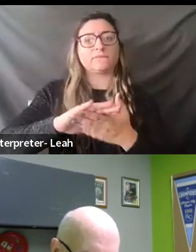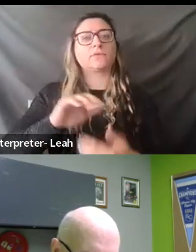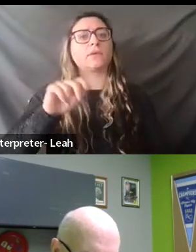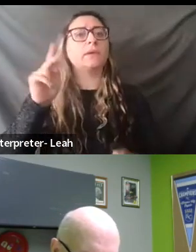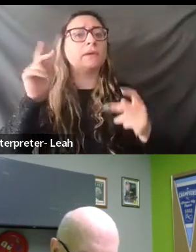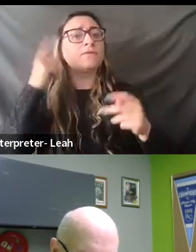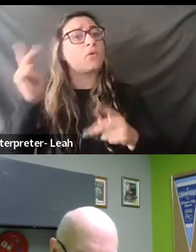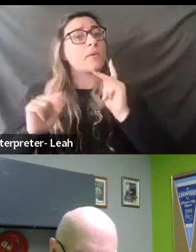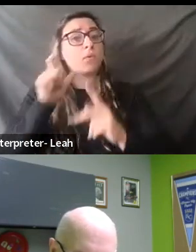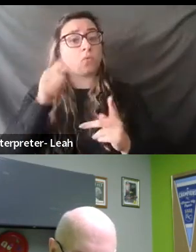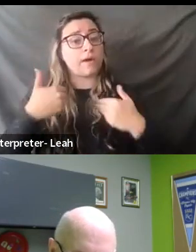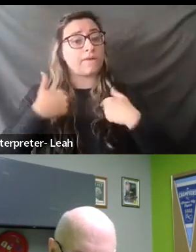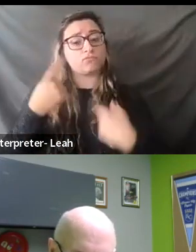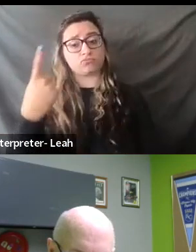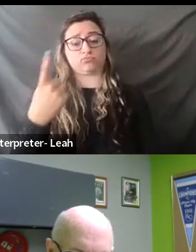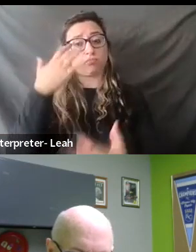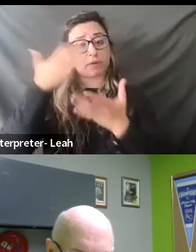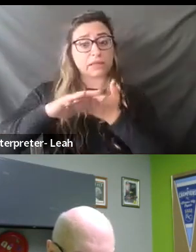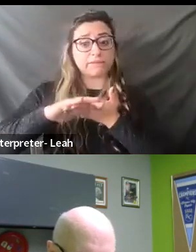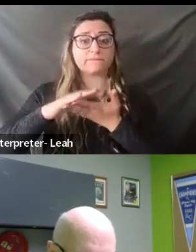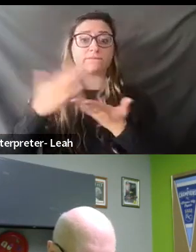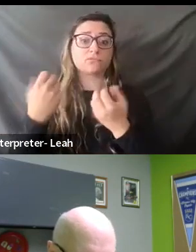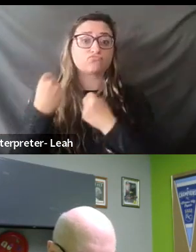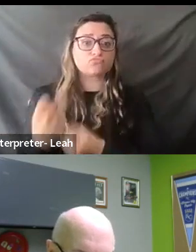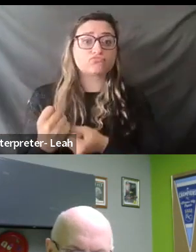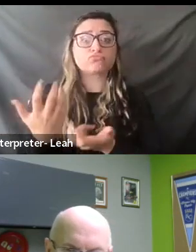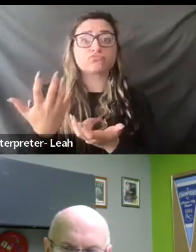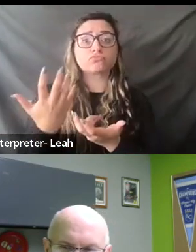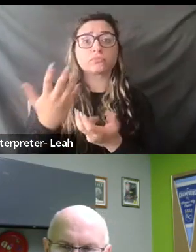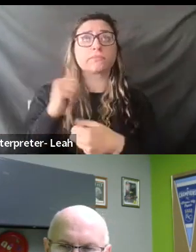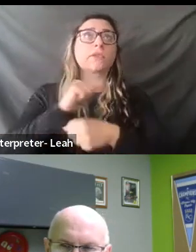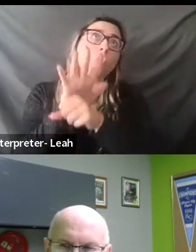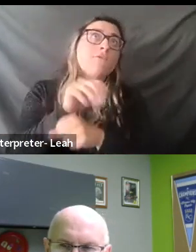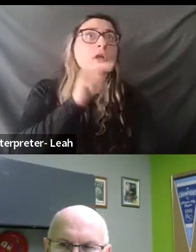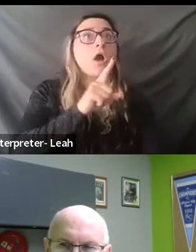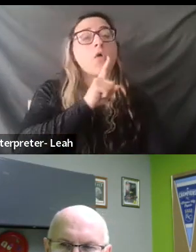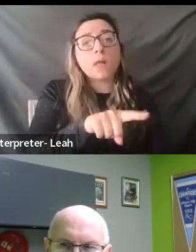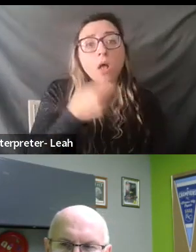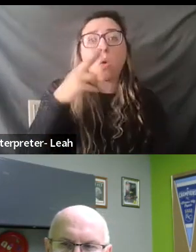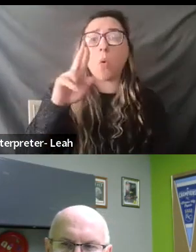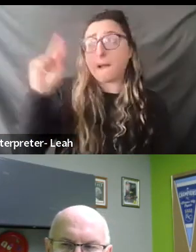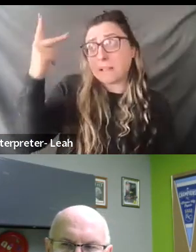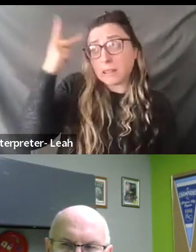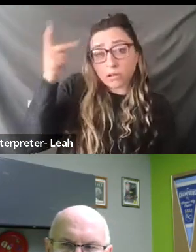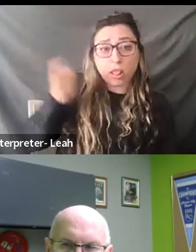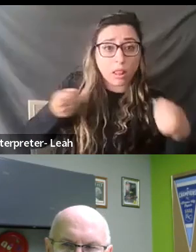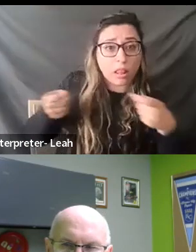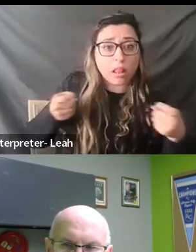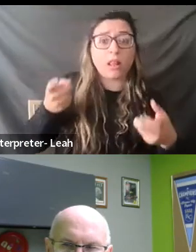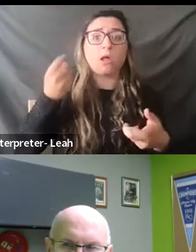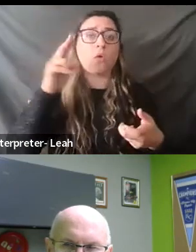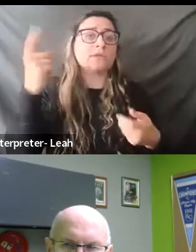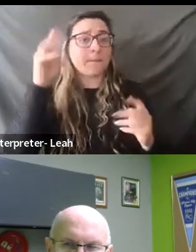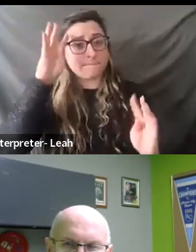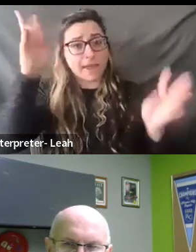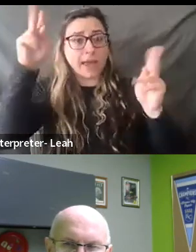Project ALIVE isn't trying to change anyone's belief.